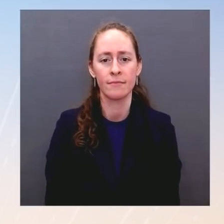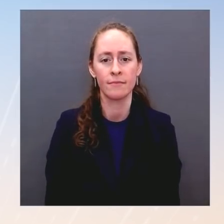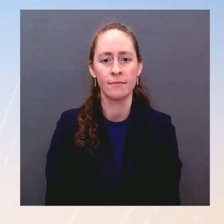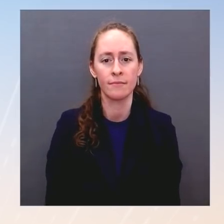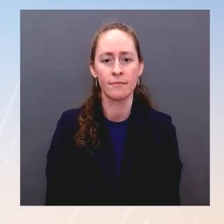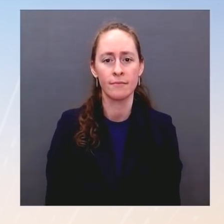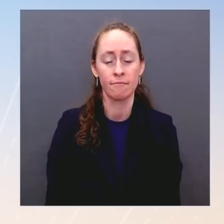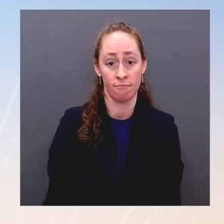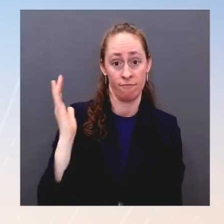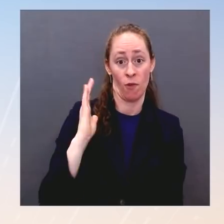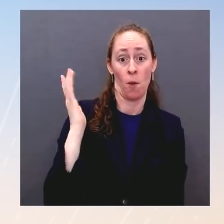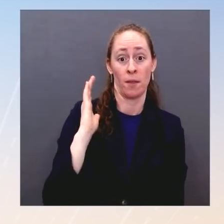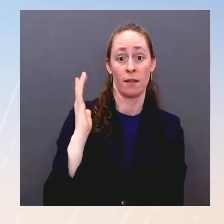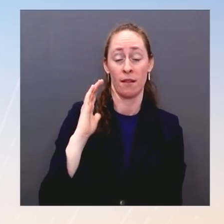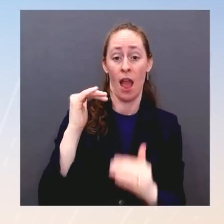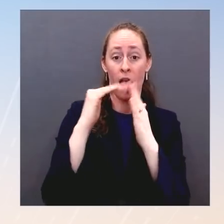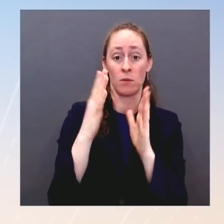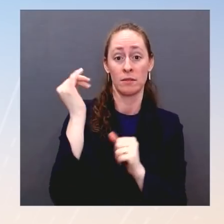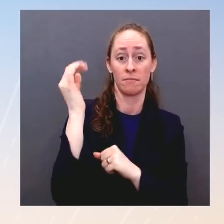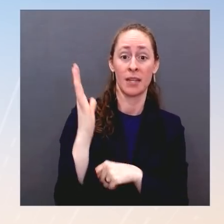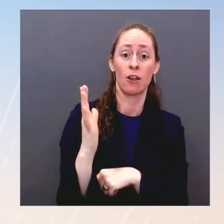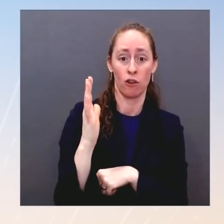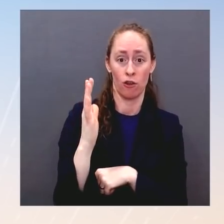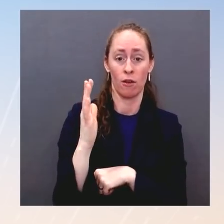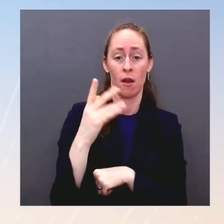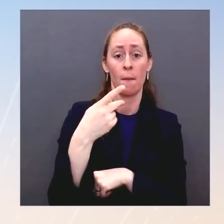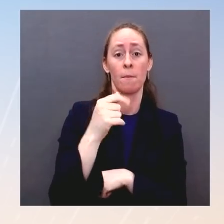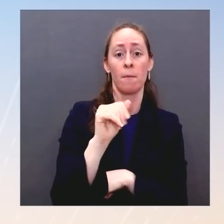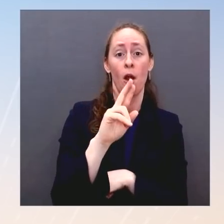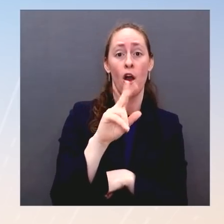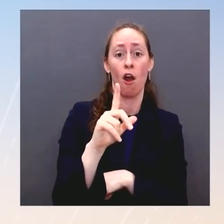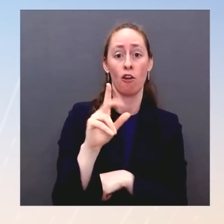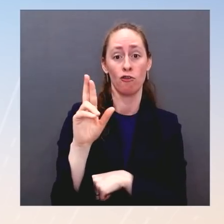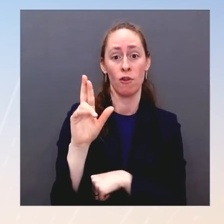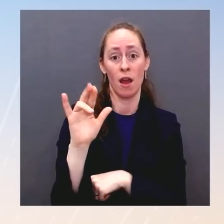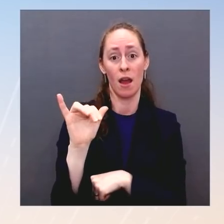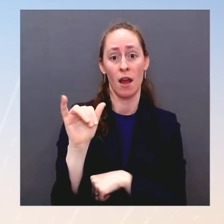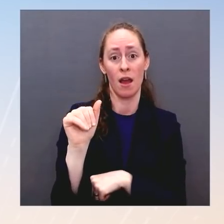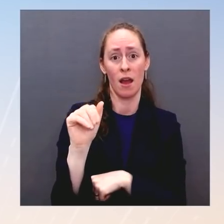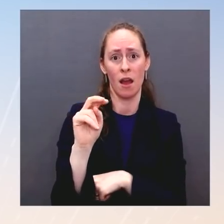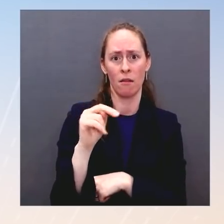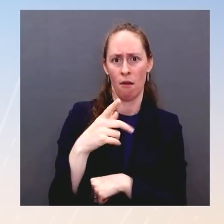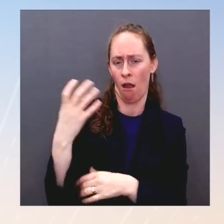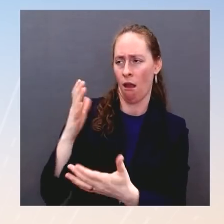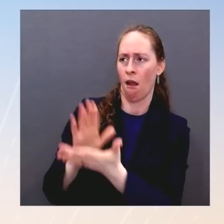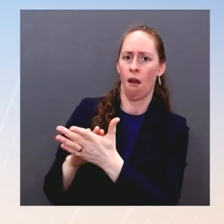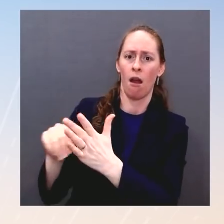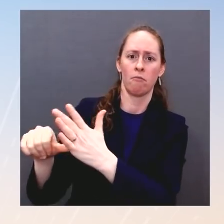when she was put forward last year, "I know she's clearly qualified. But it bears repeating just how qualified she is… Our politics may differ,